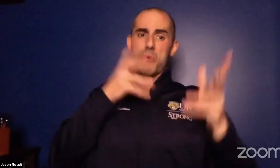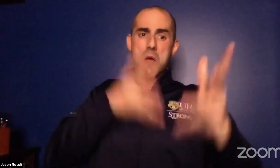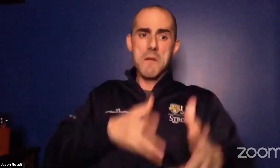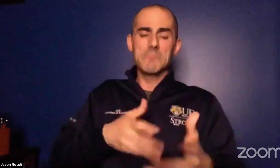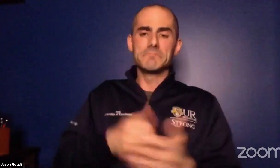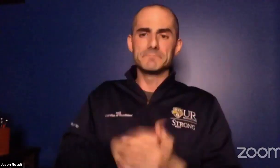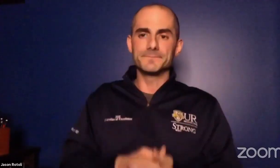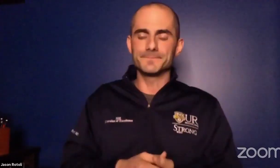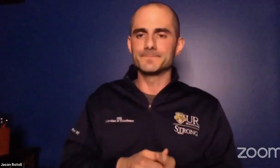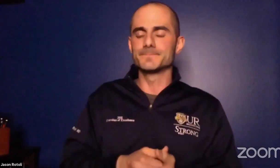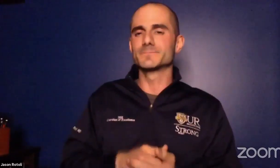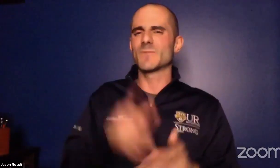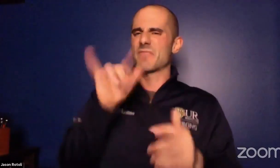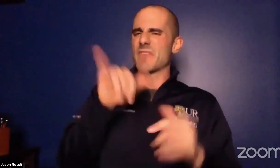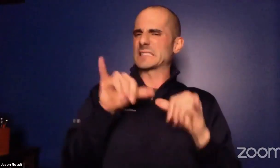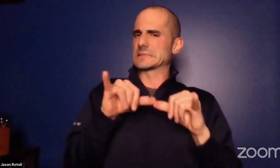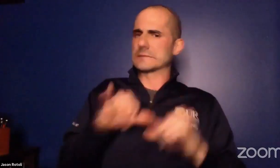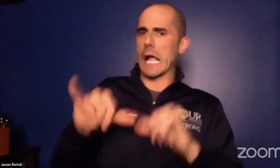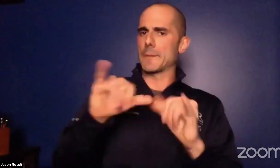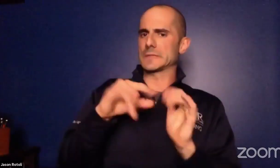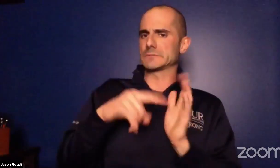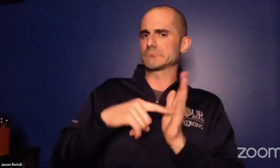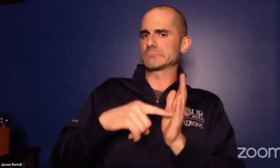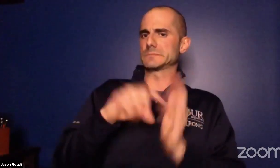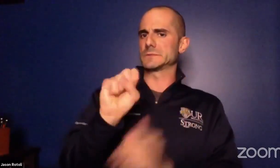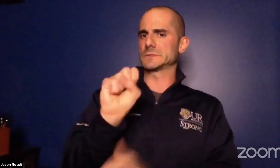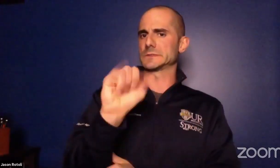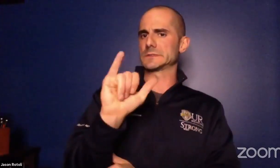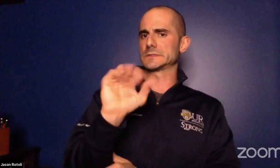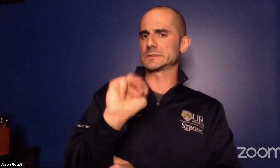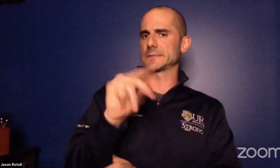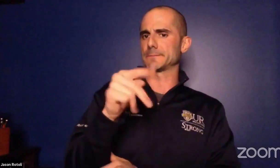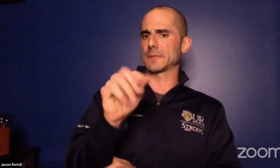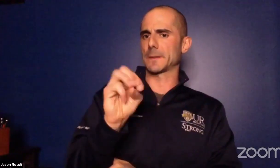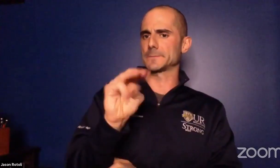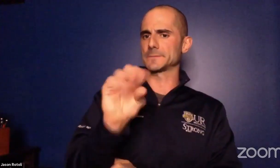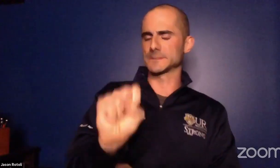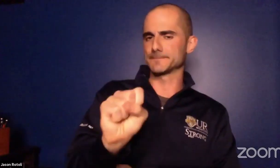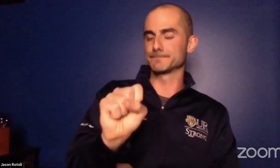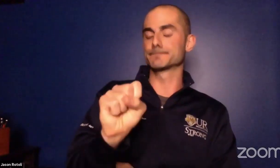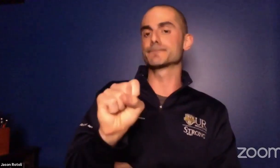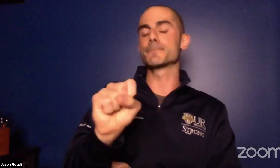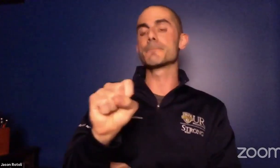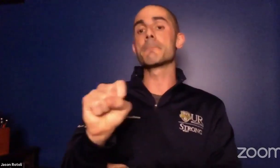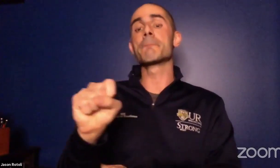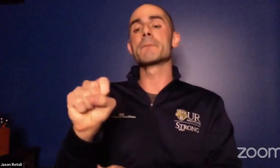You feel very heavy. And sometimes people say that they feel like an elephant sat on